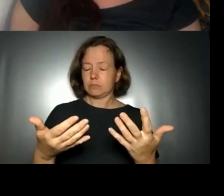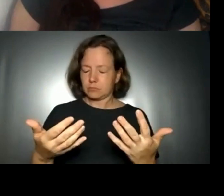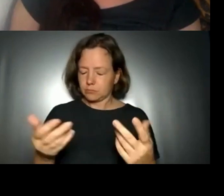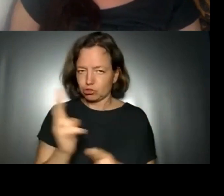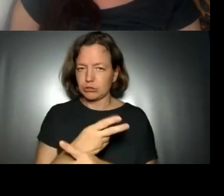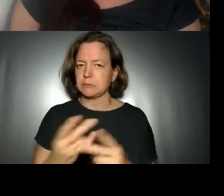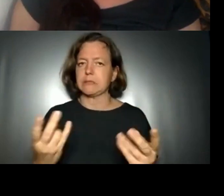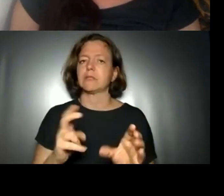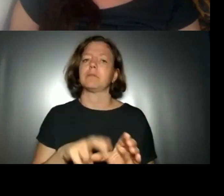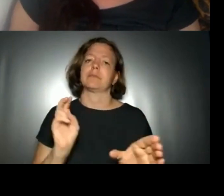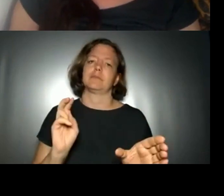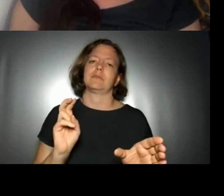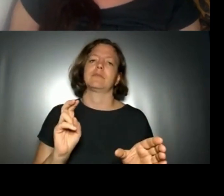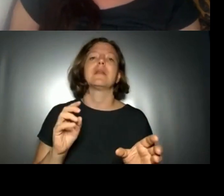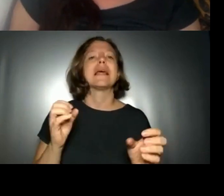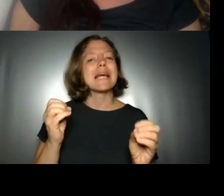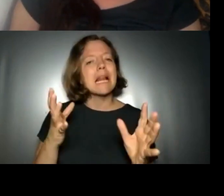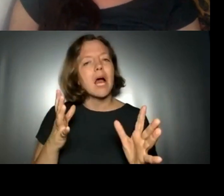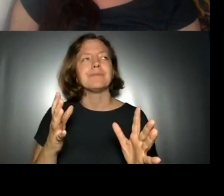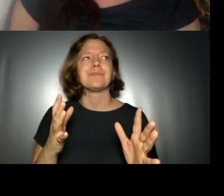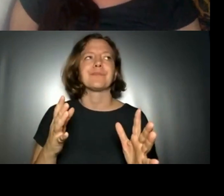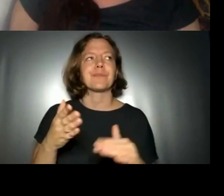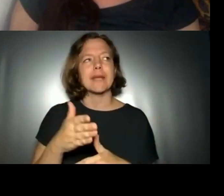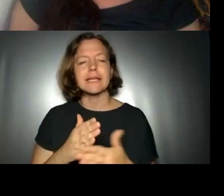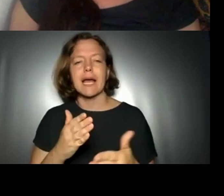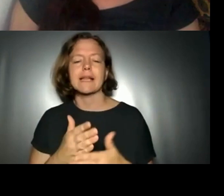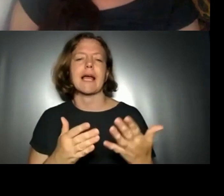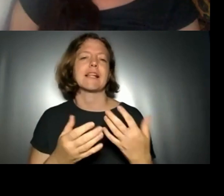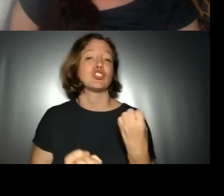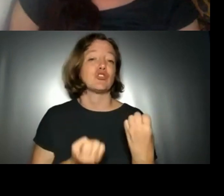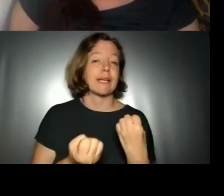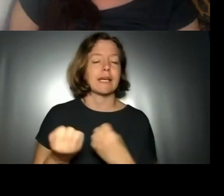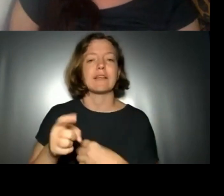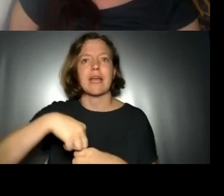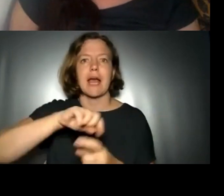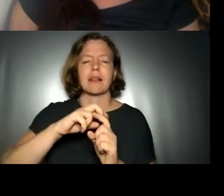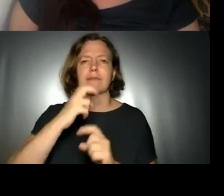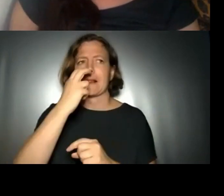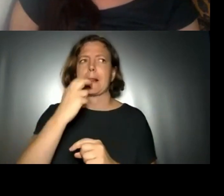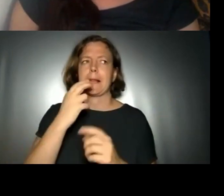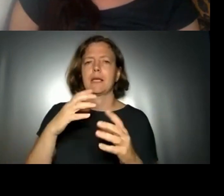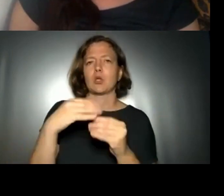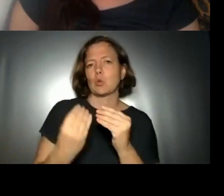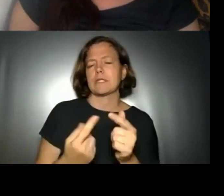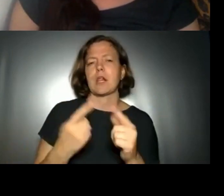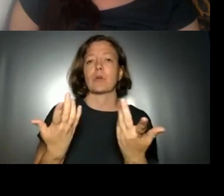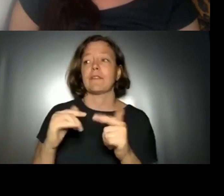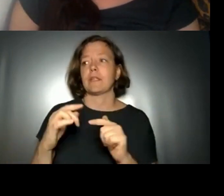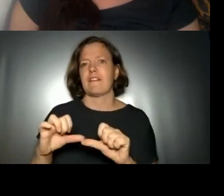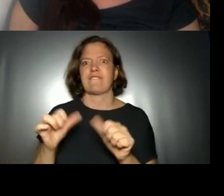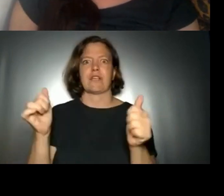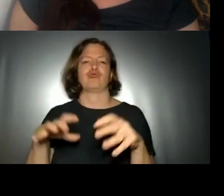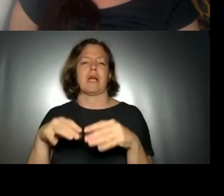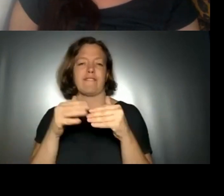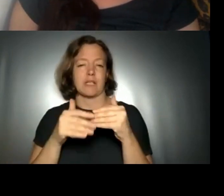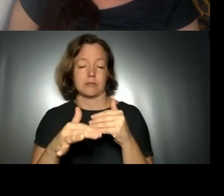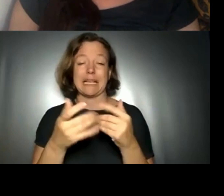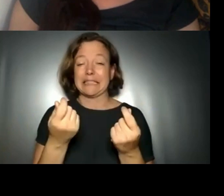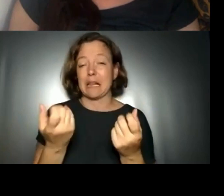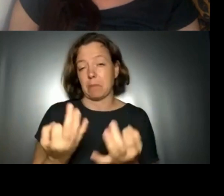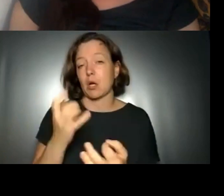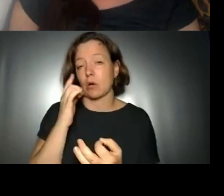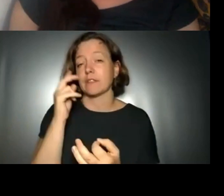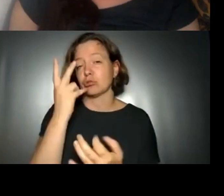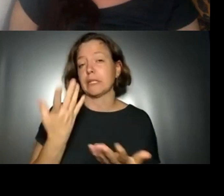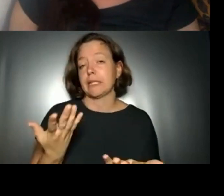That's a tricky thing because we are all starving artists and we need the money. So, yeah, it's complicated for sure.